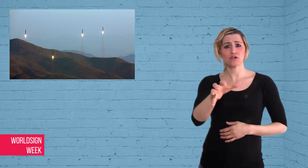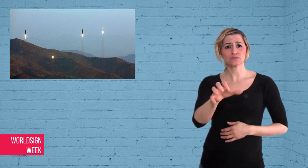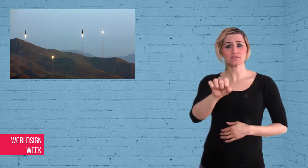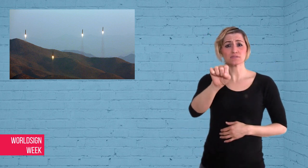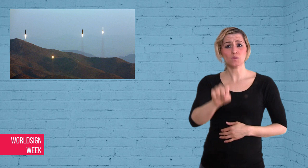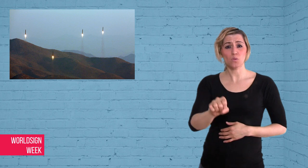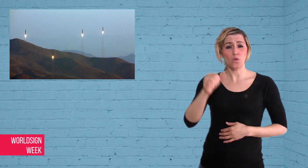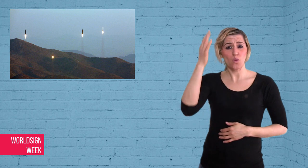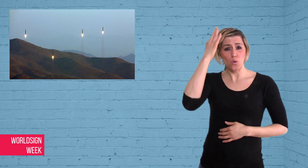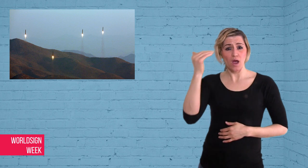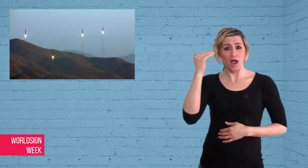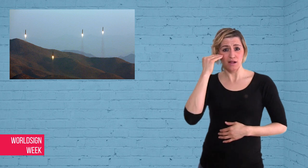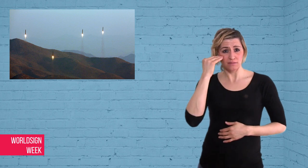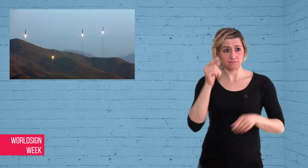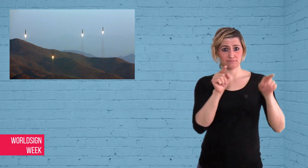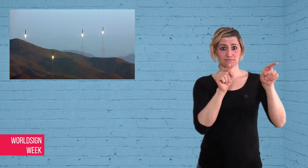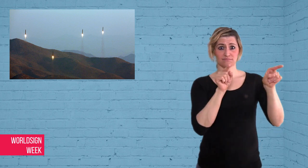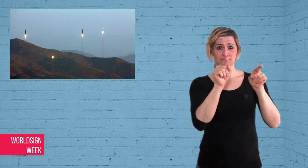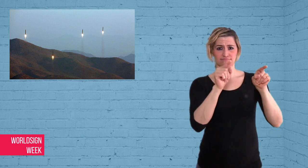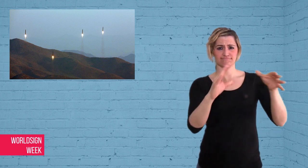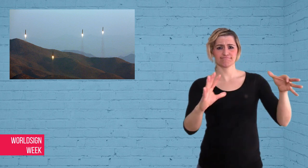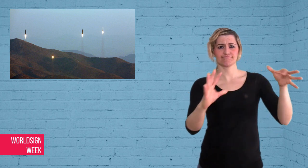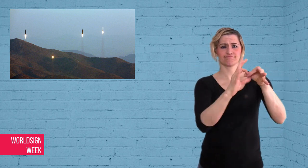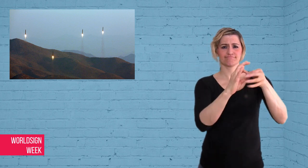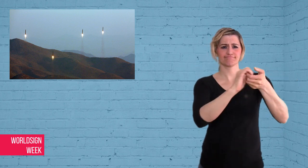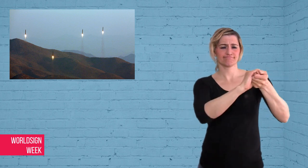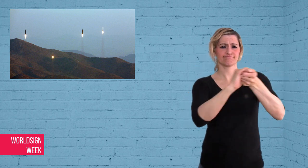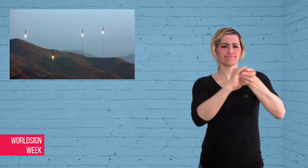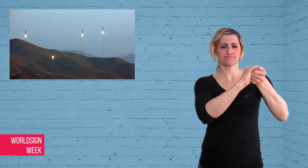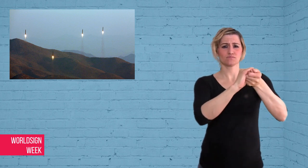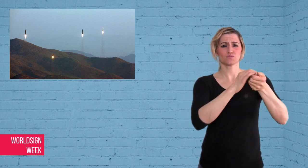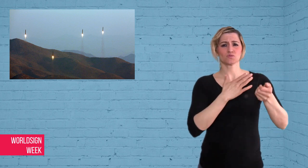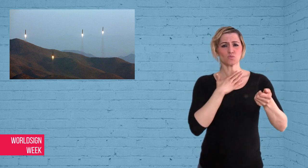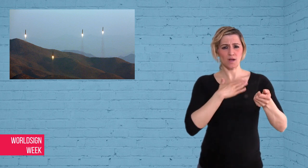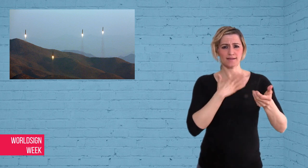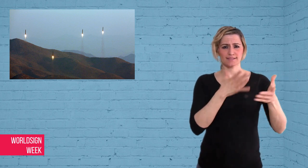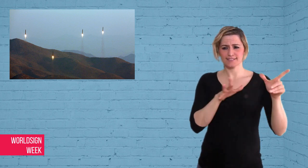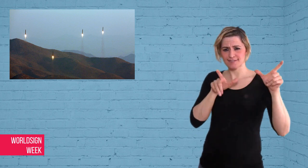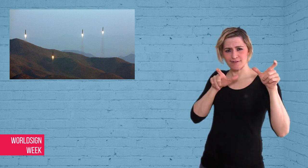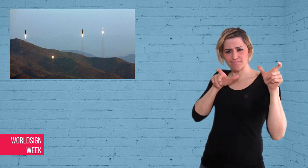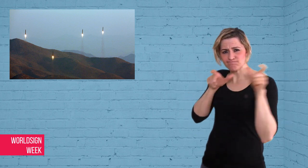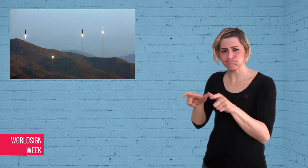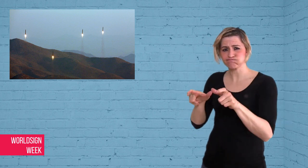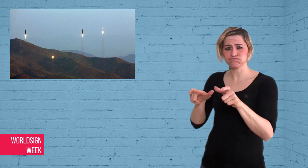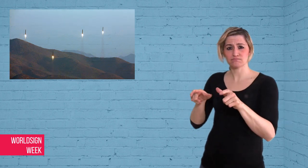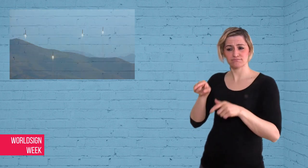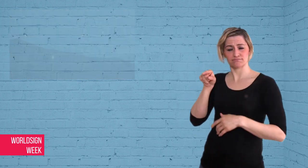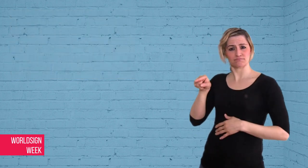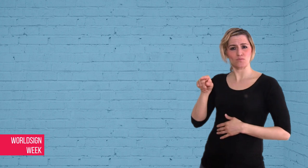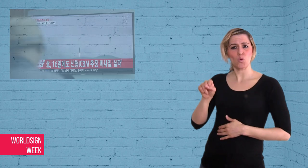Korea who has attempted to clamp down